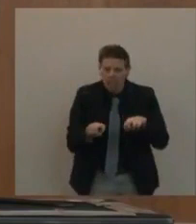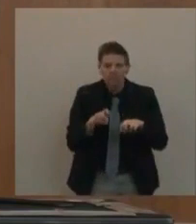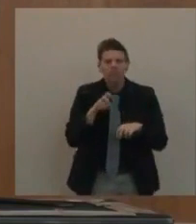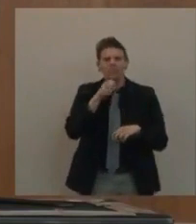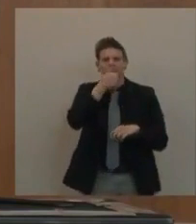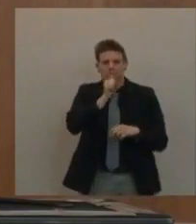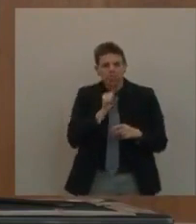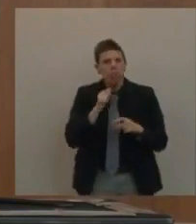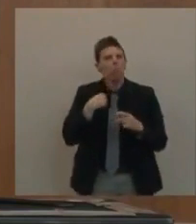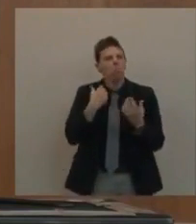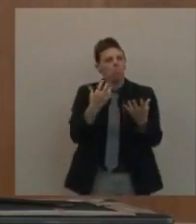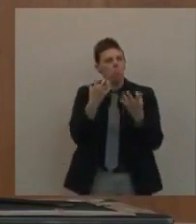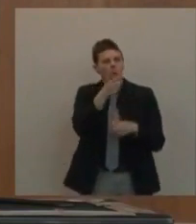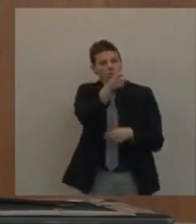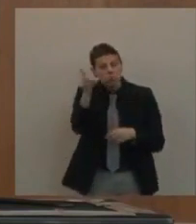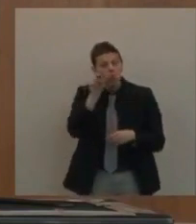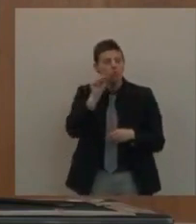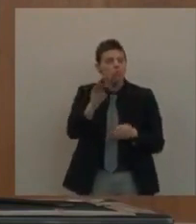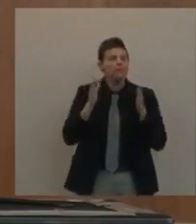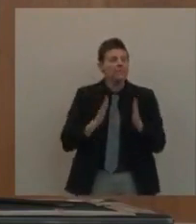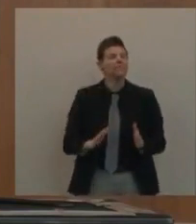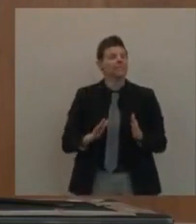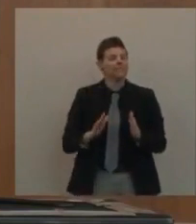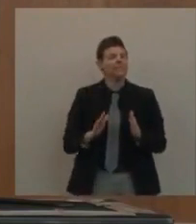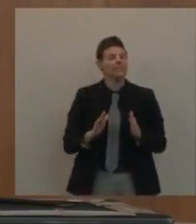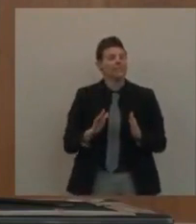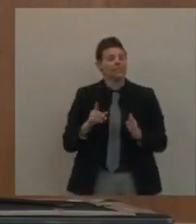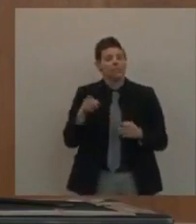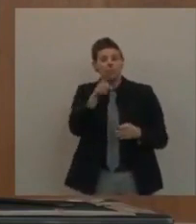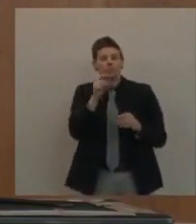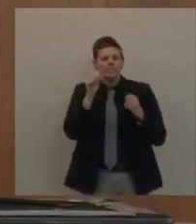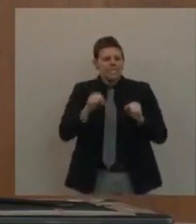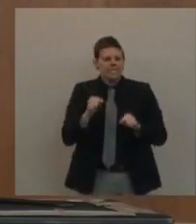FAMILIES. AND THAT IT IS REALLY HARD. WE KNOW THAT.